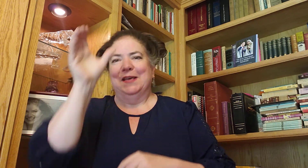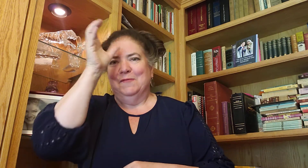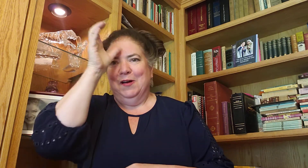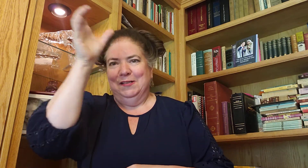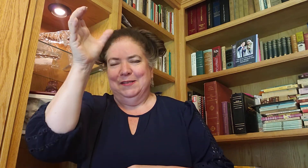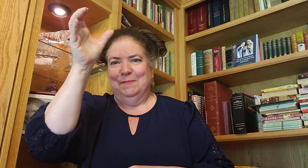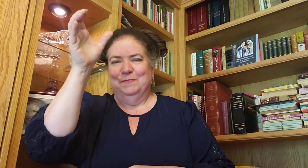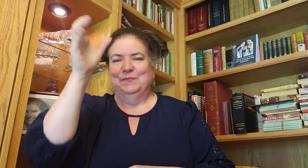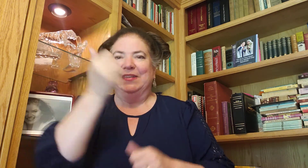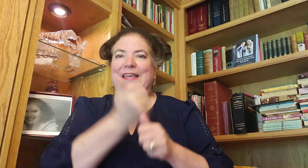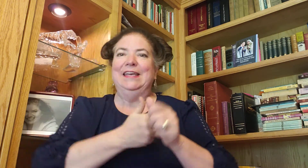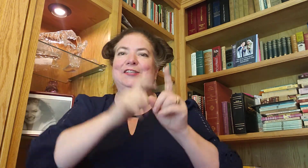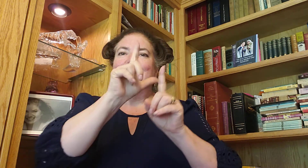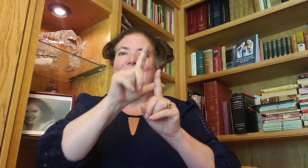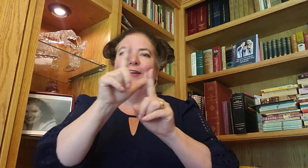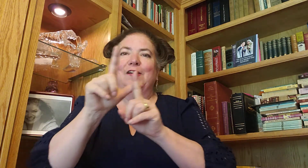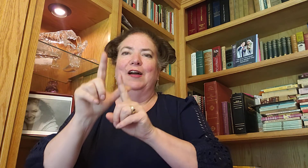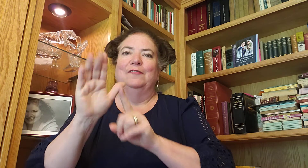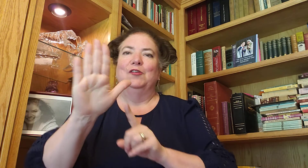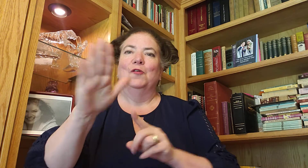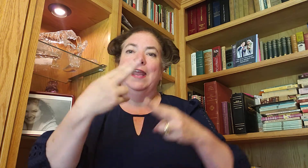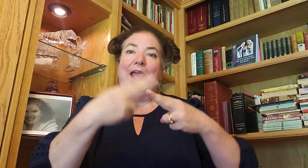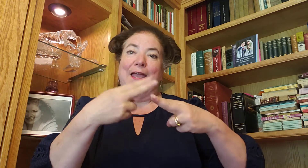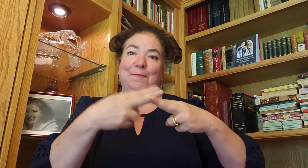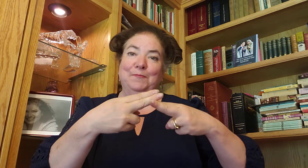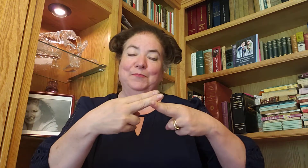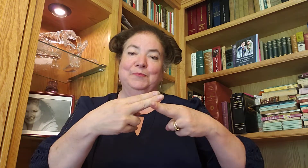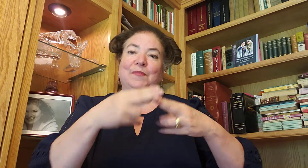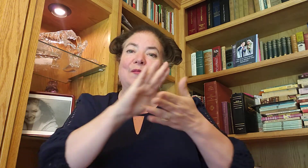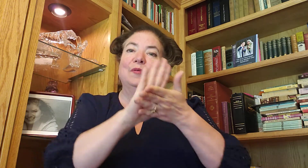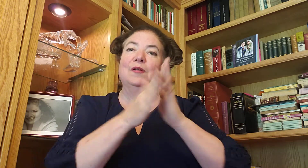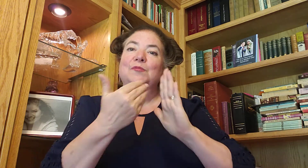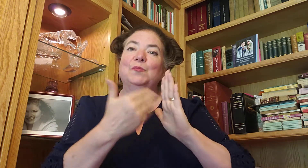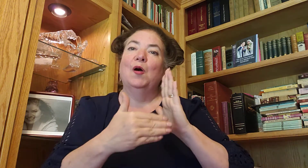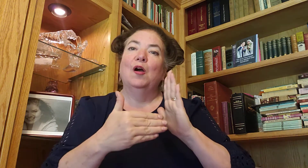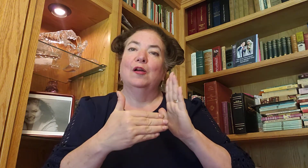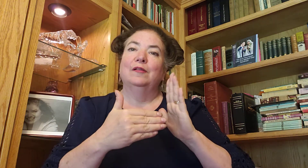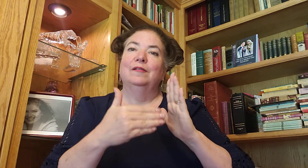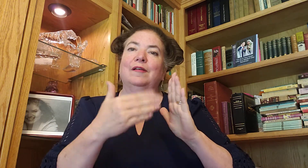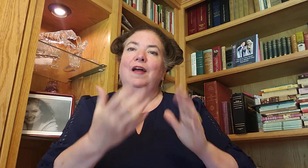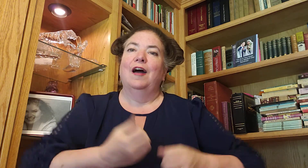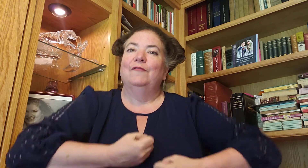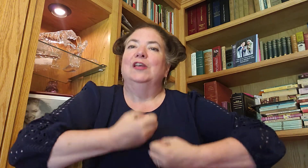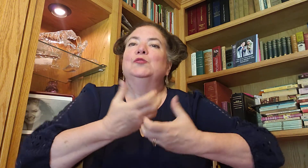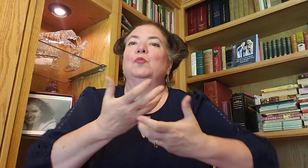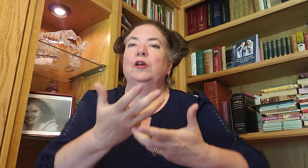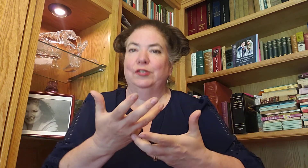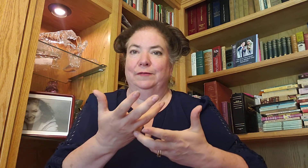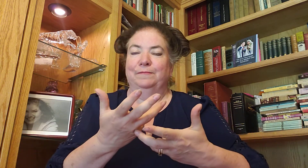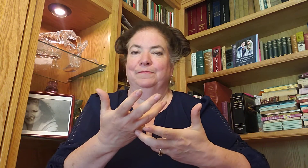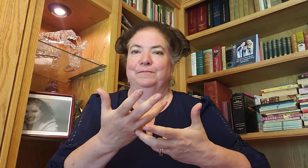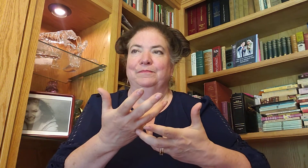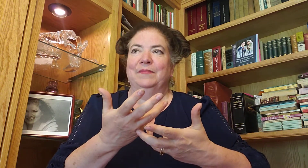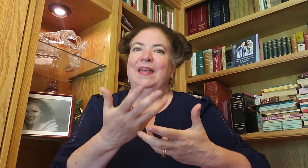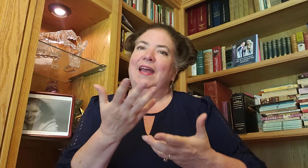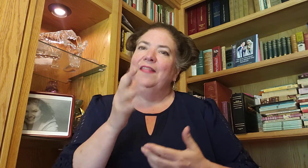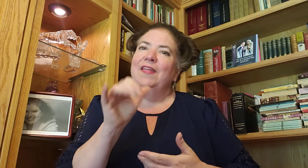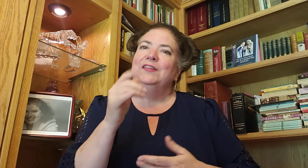same concept. Each letter of your name becomes part of an expression and that's